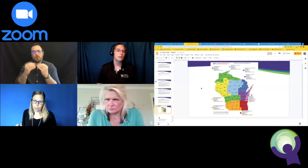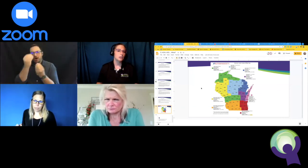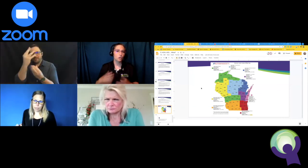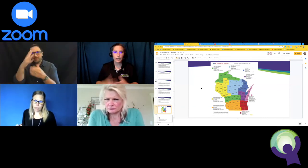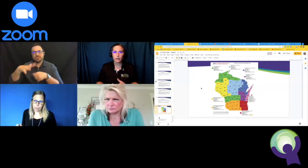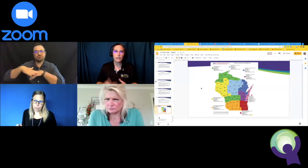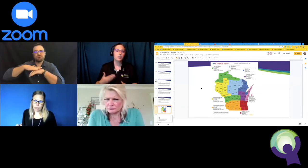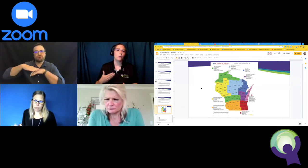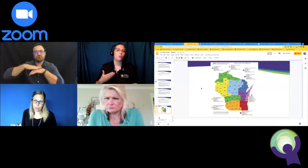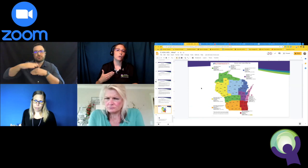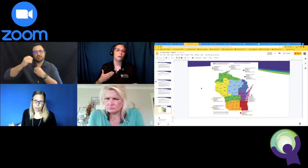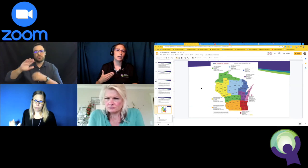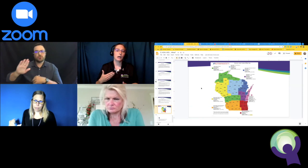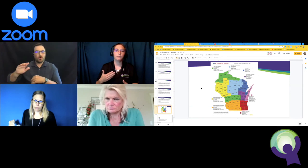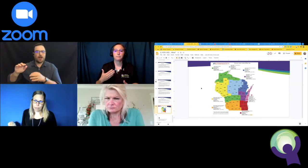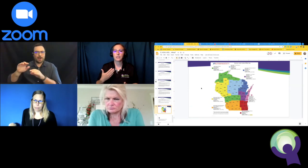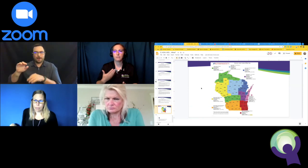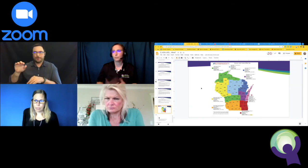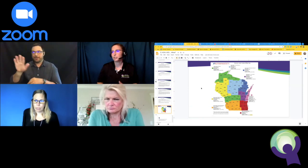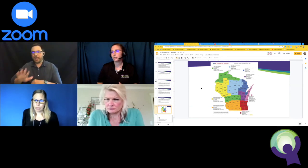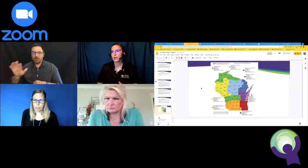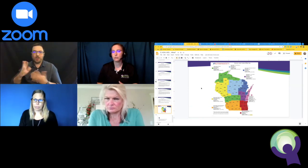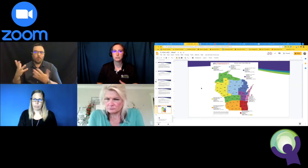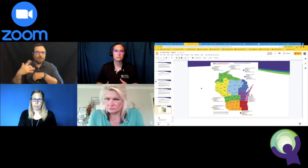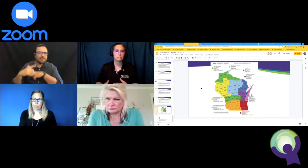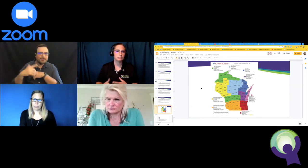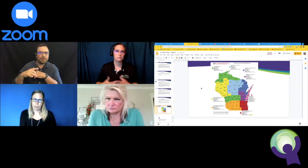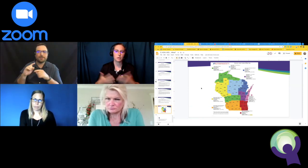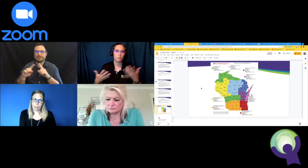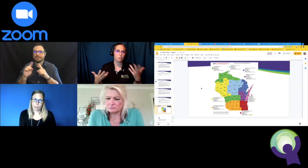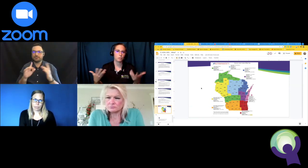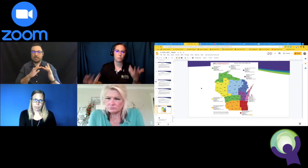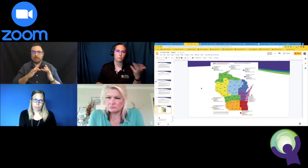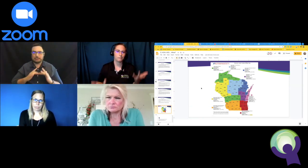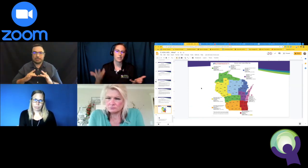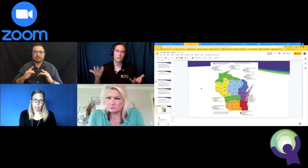your area or information about